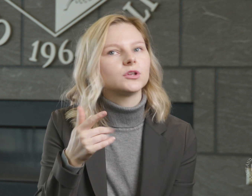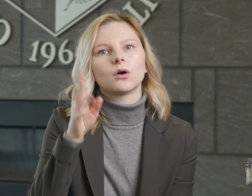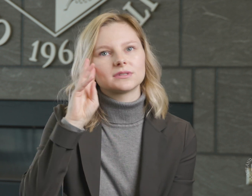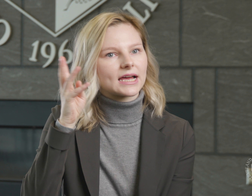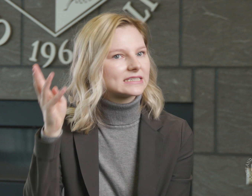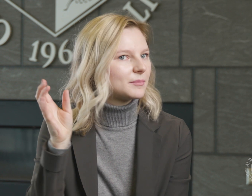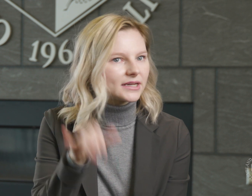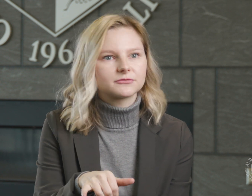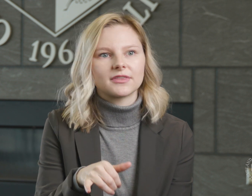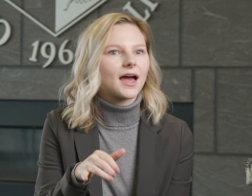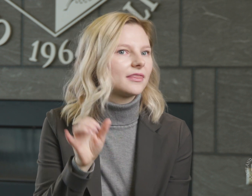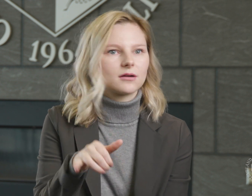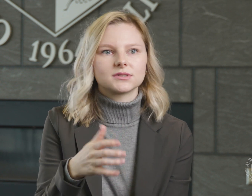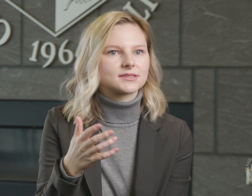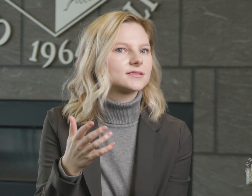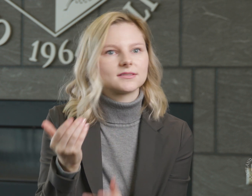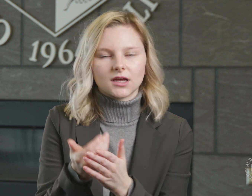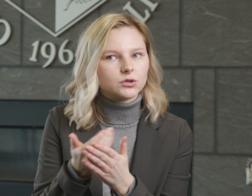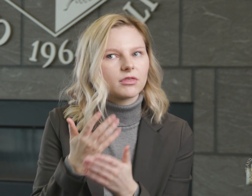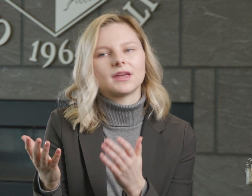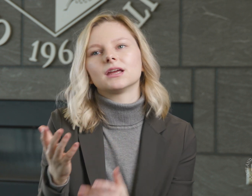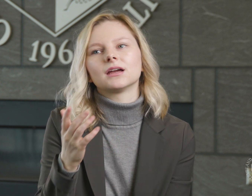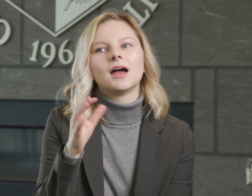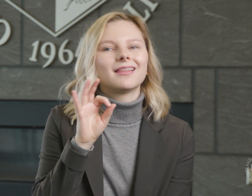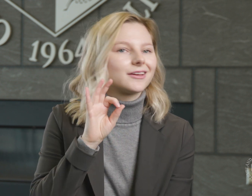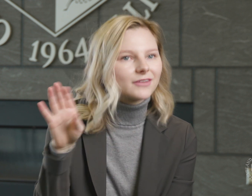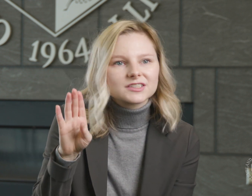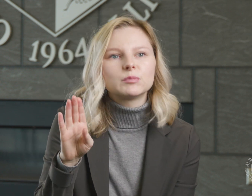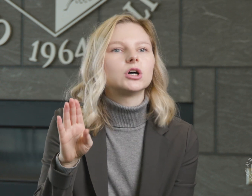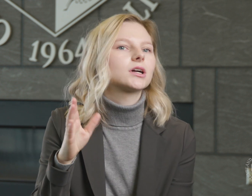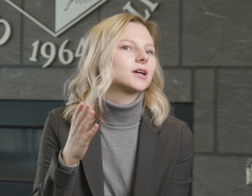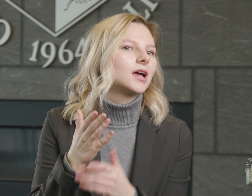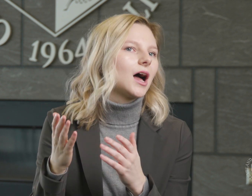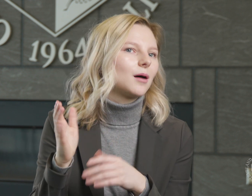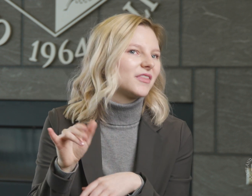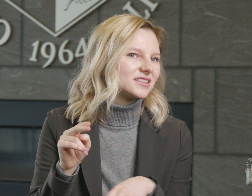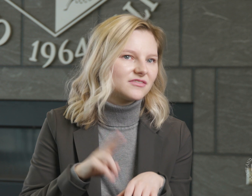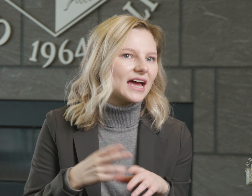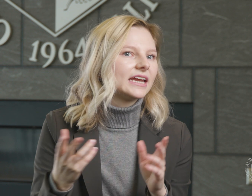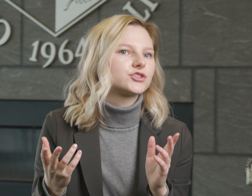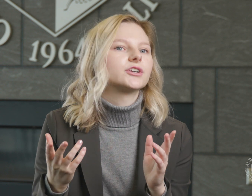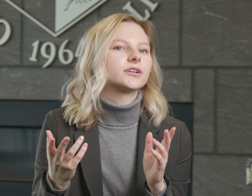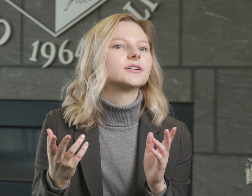you know signs have been made up for that that was a new thing like Facebook things of that nature